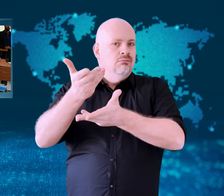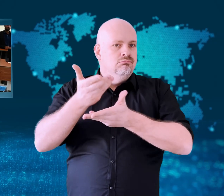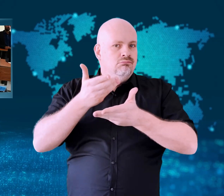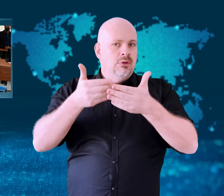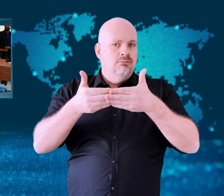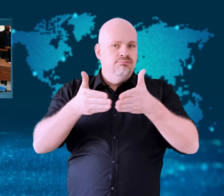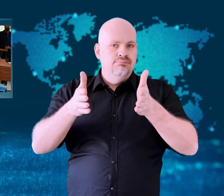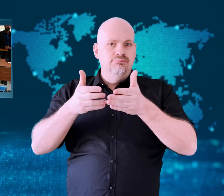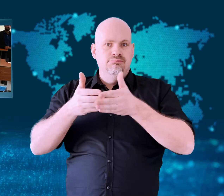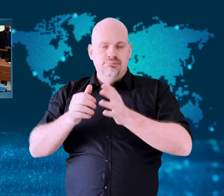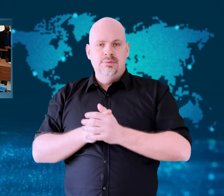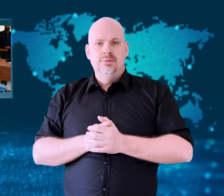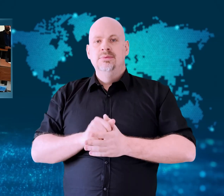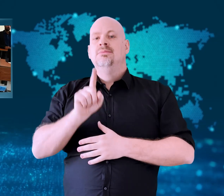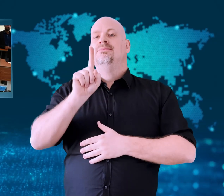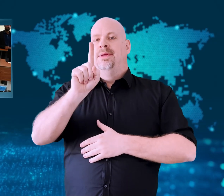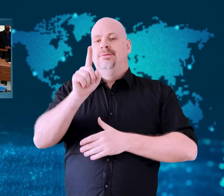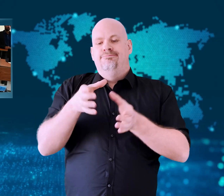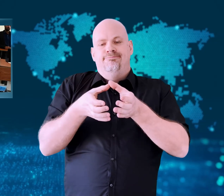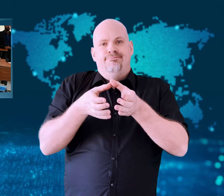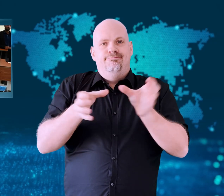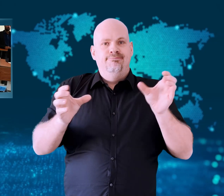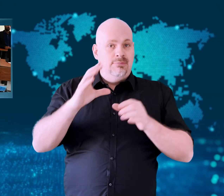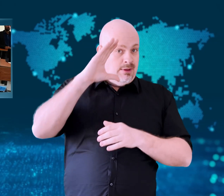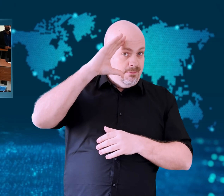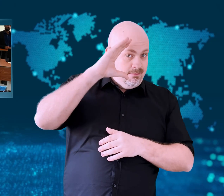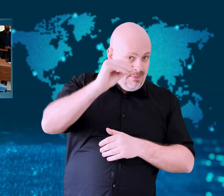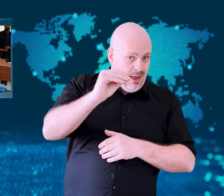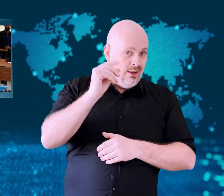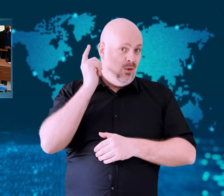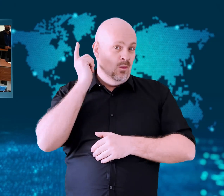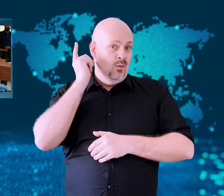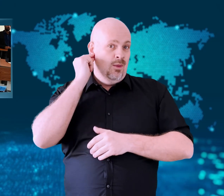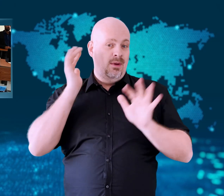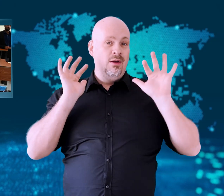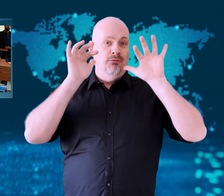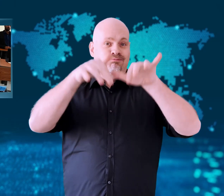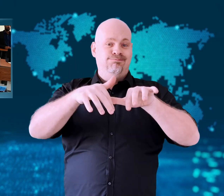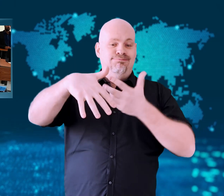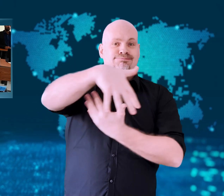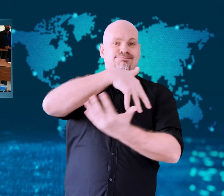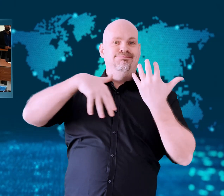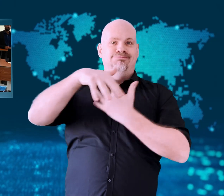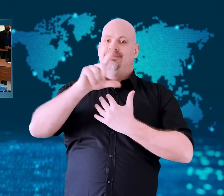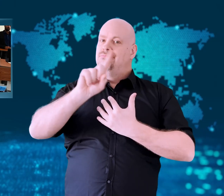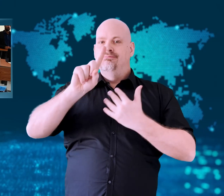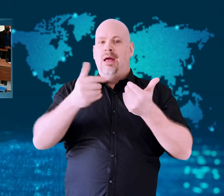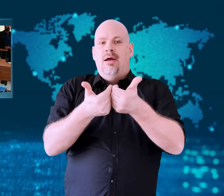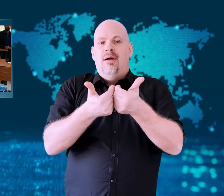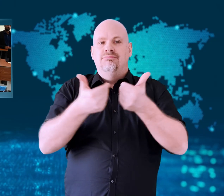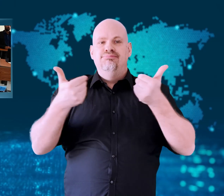though their classes are separated from male students.